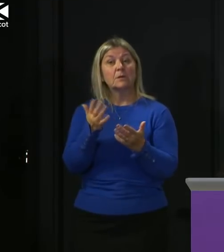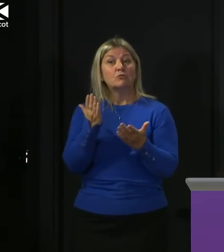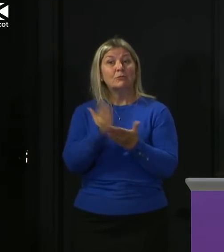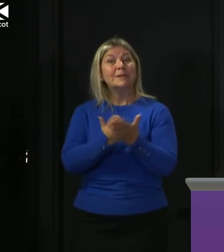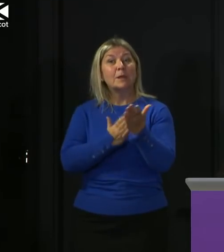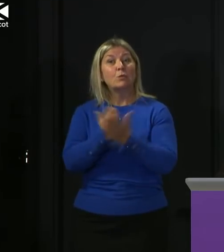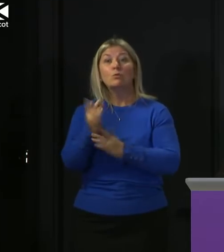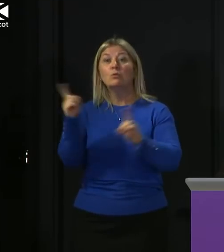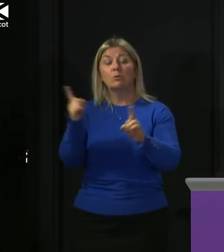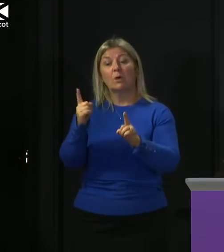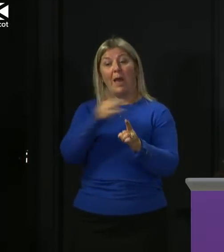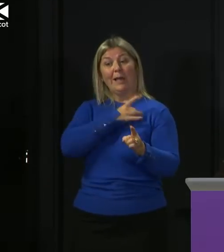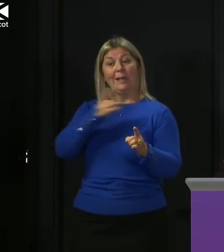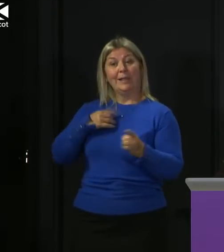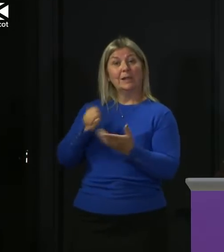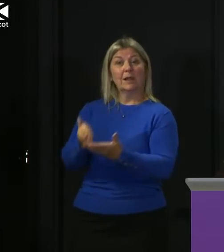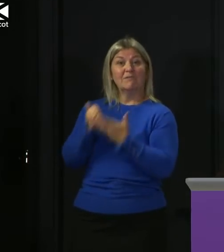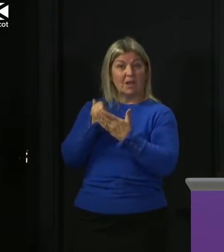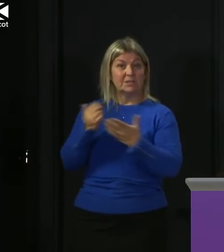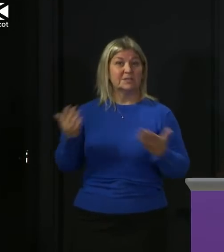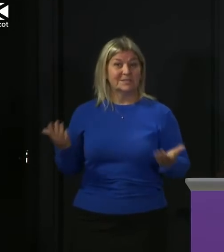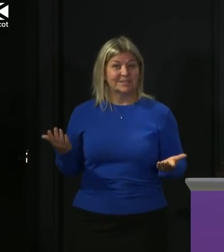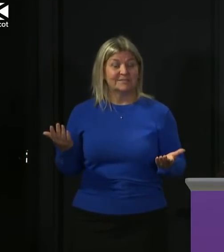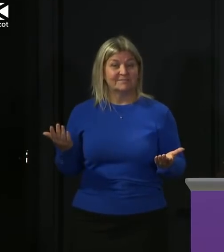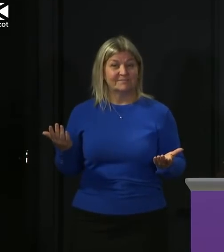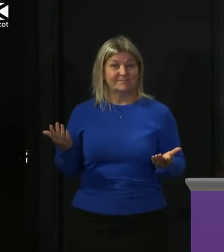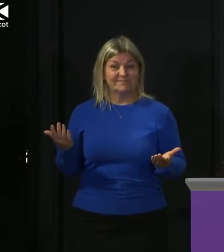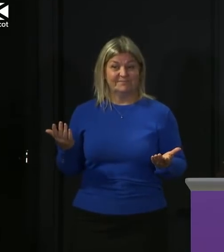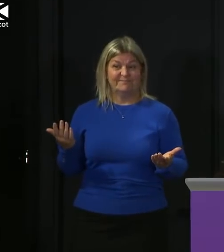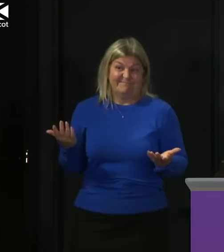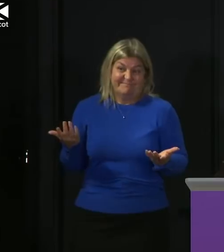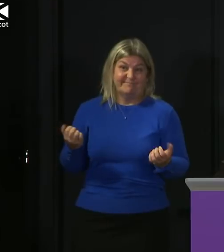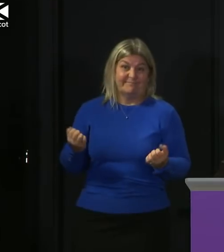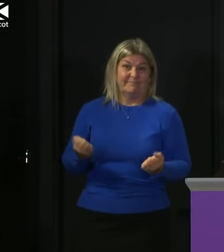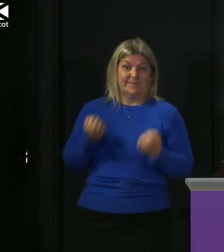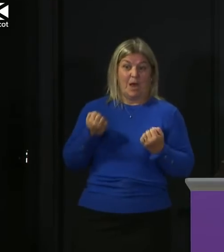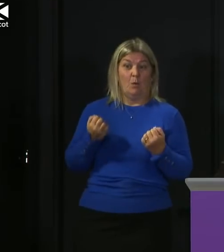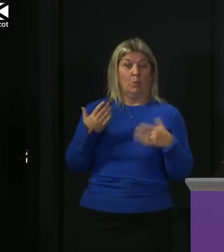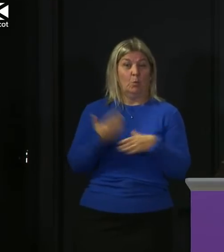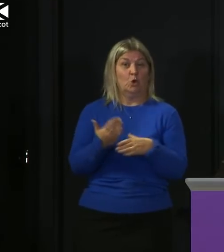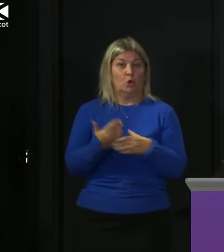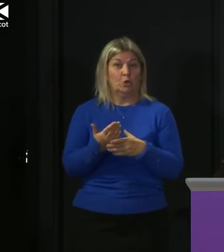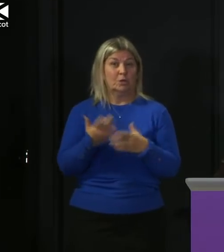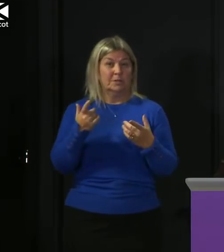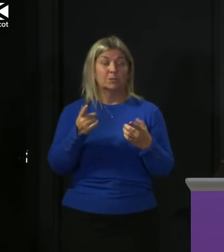here. People have heard me do it many times, the limitations around asymptomatic testing,